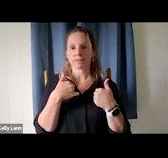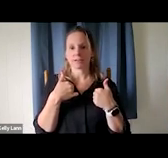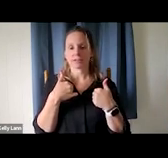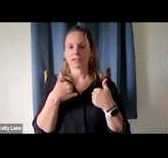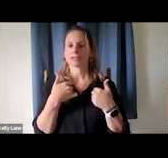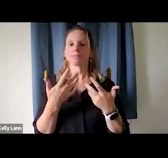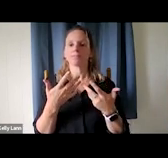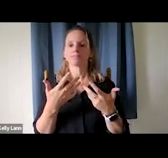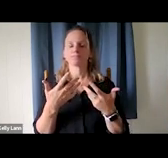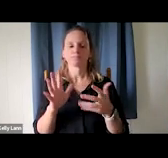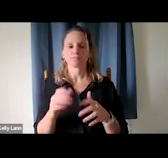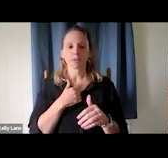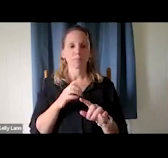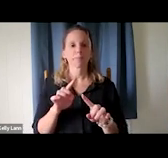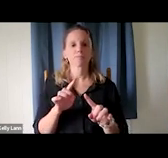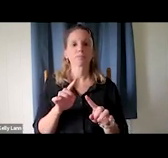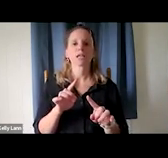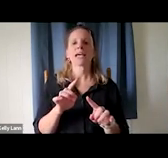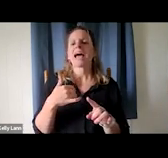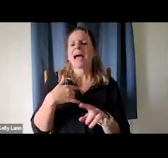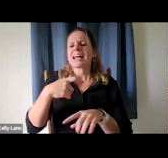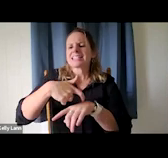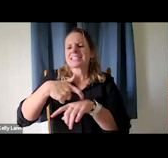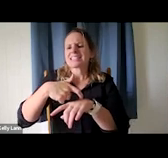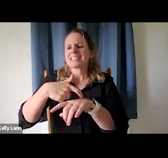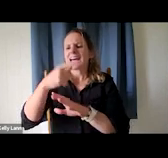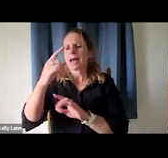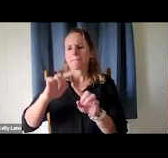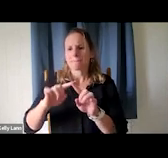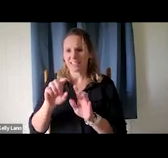without use, but it doesn't tell us if there were symptoms going on.